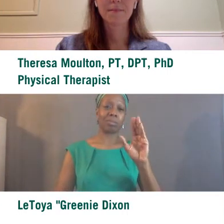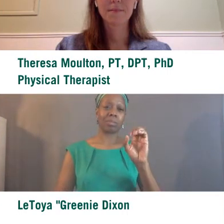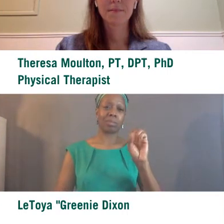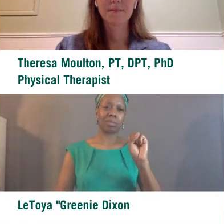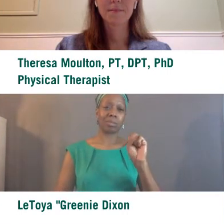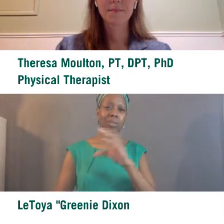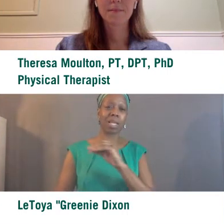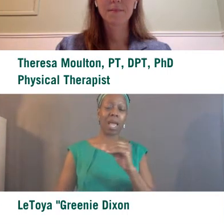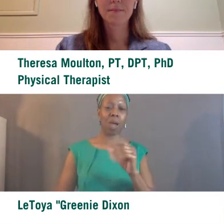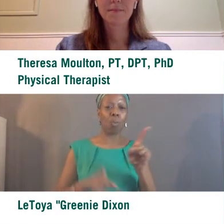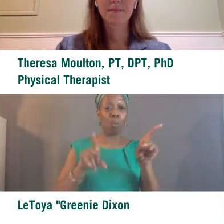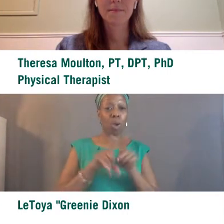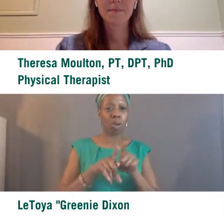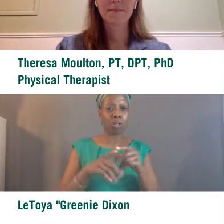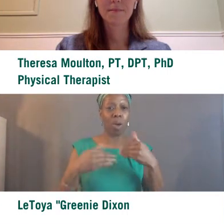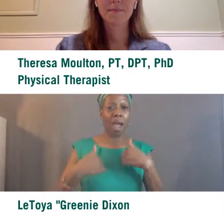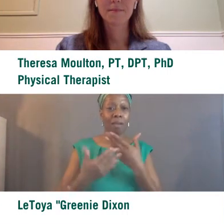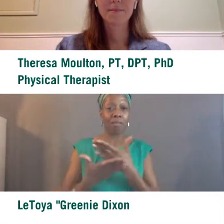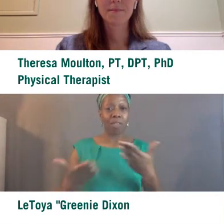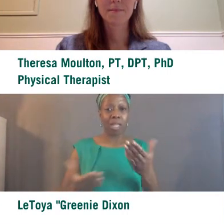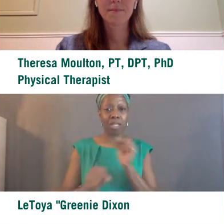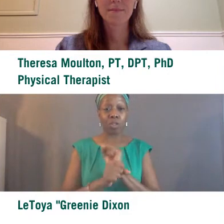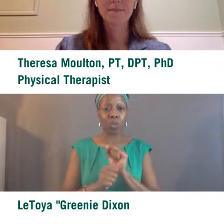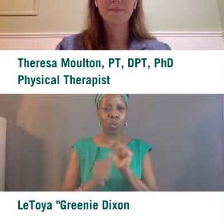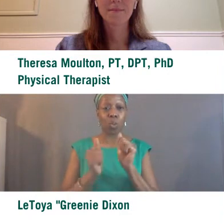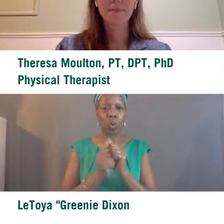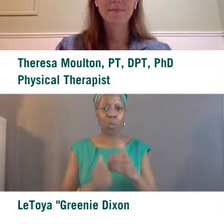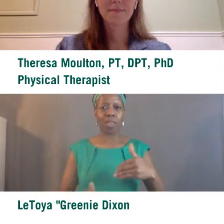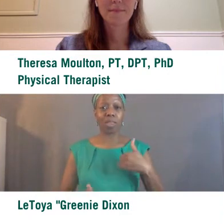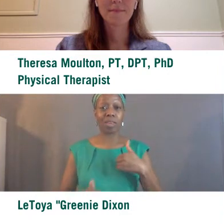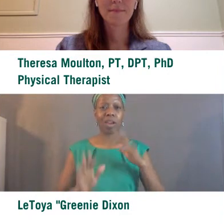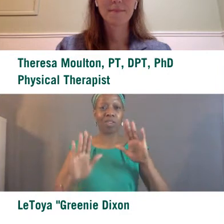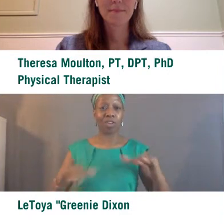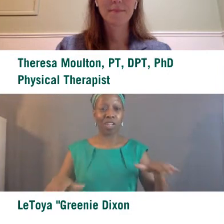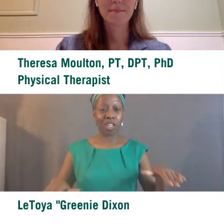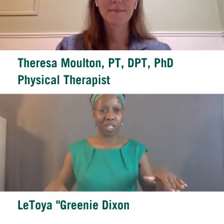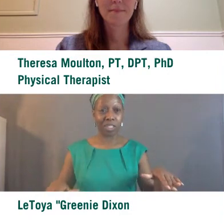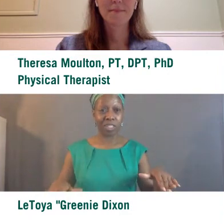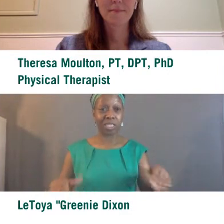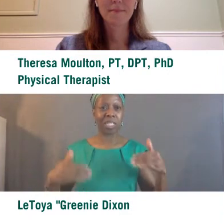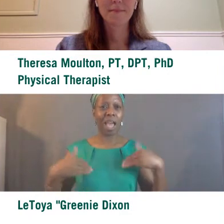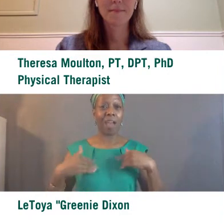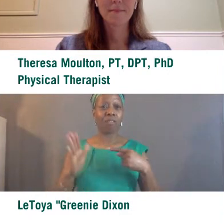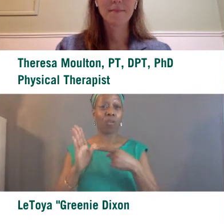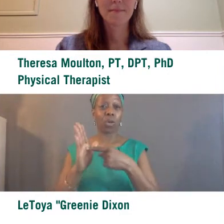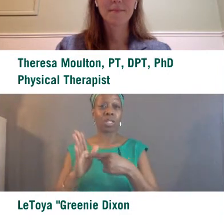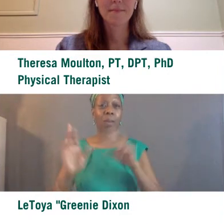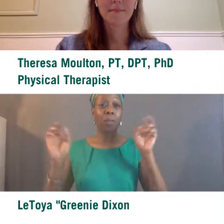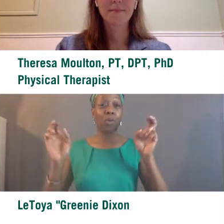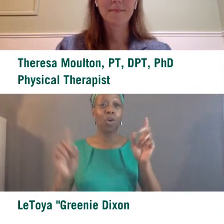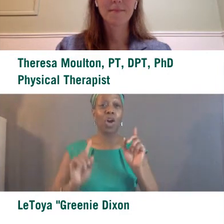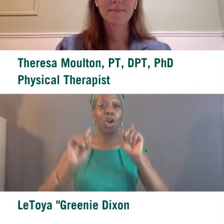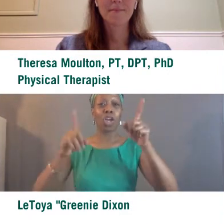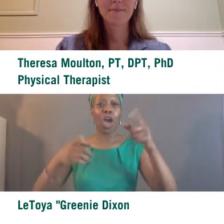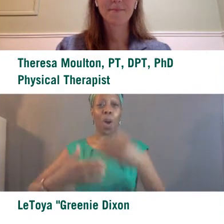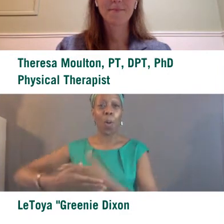So we have something called the go baby, go evaluation. So looking at developing...